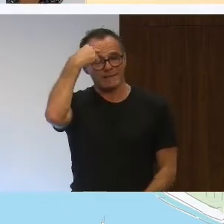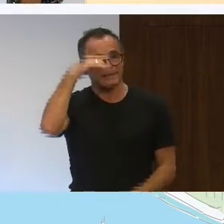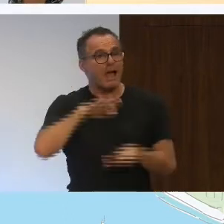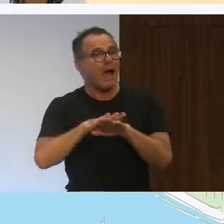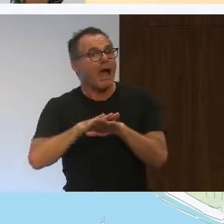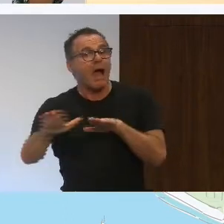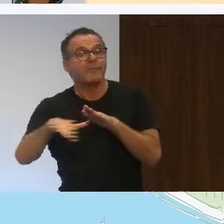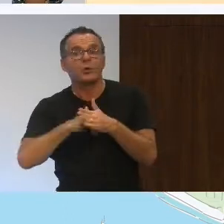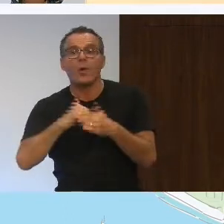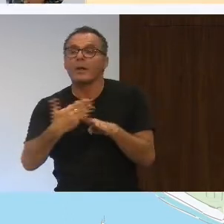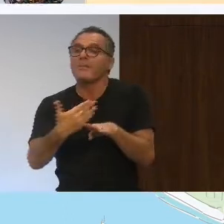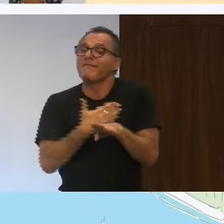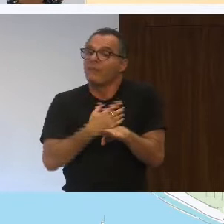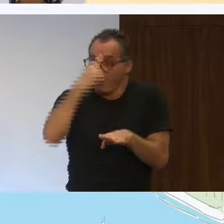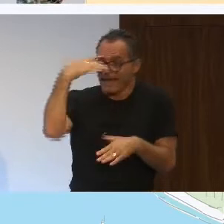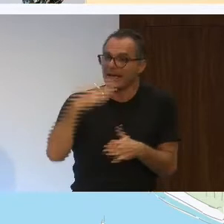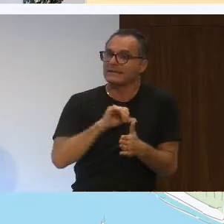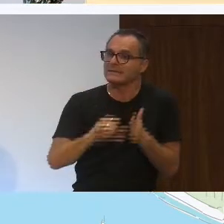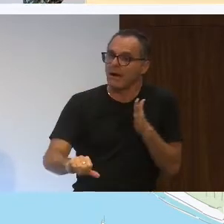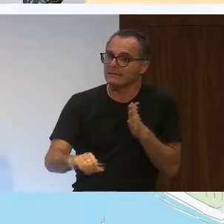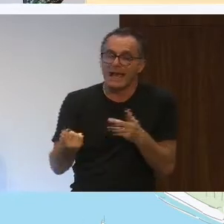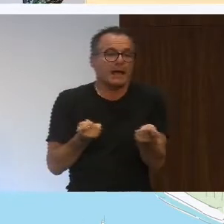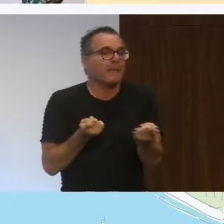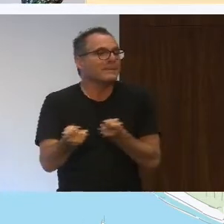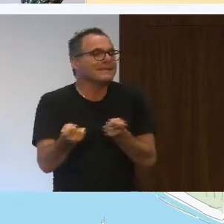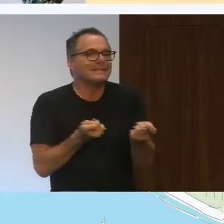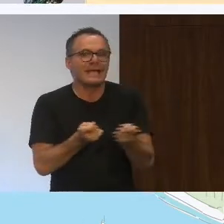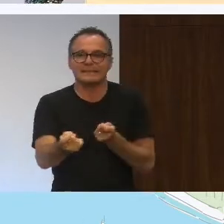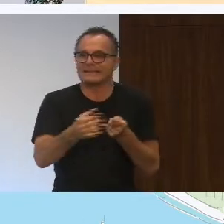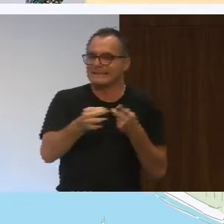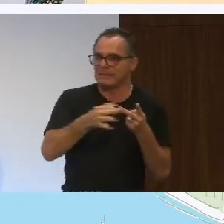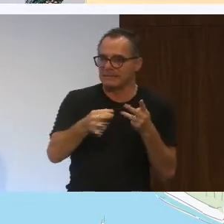headache, has started and are mediating these symptoms. Similarly,